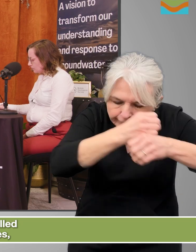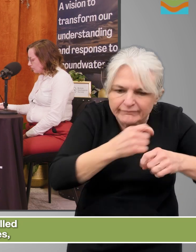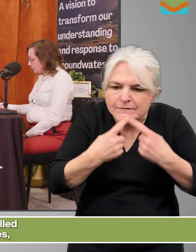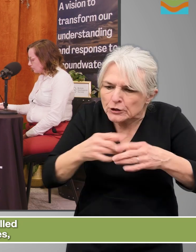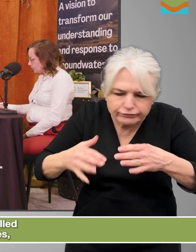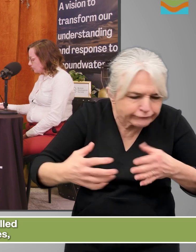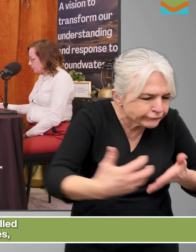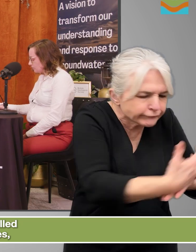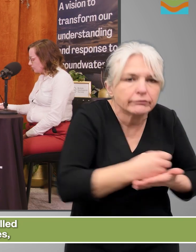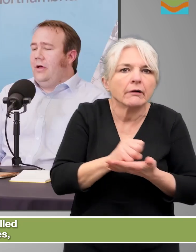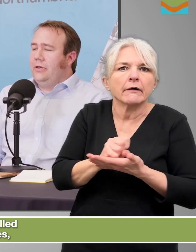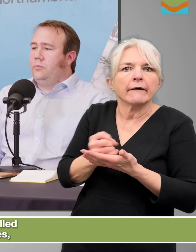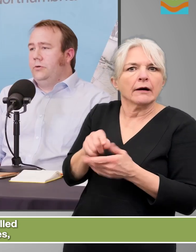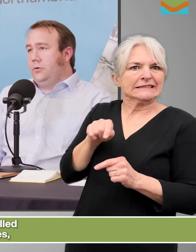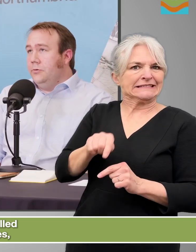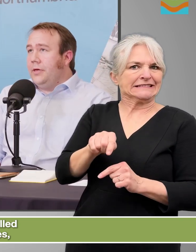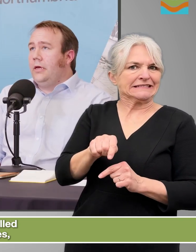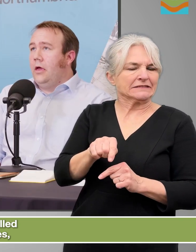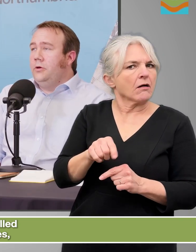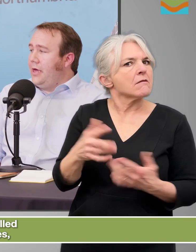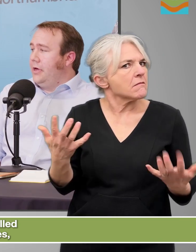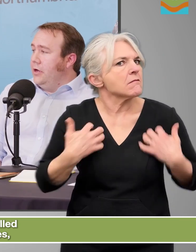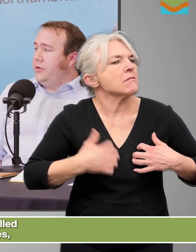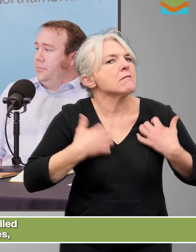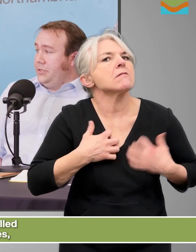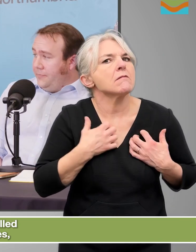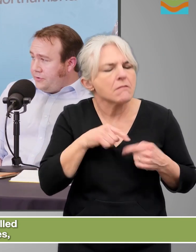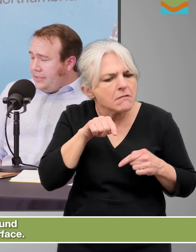So BGS now has what's called the UK earth observatories,